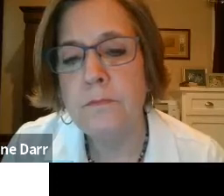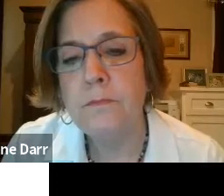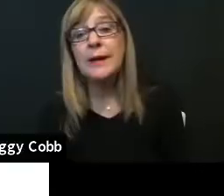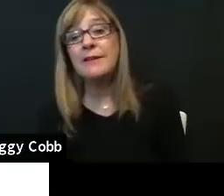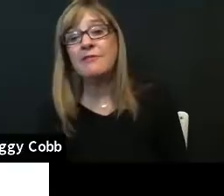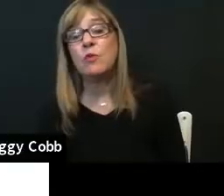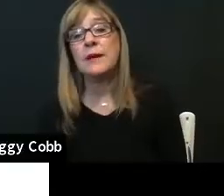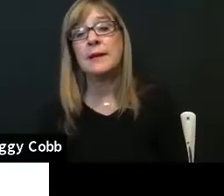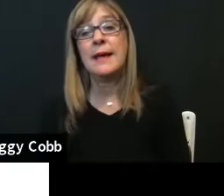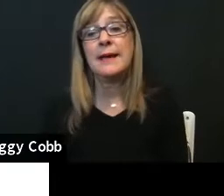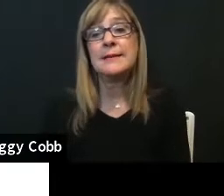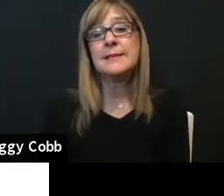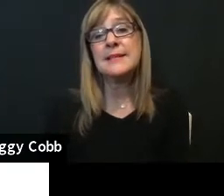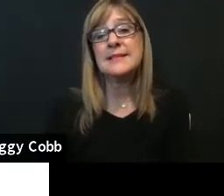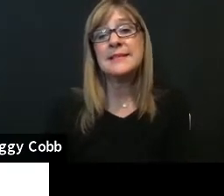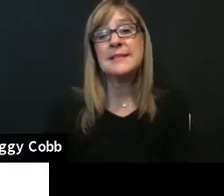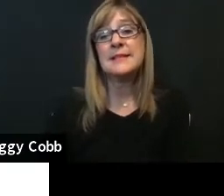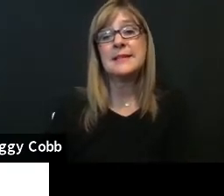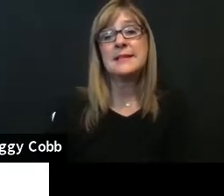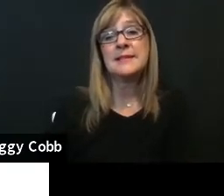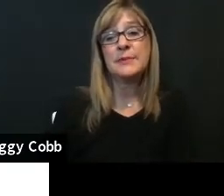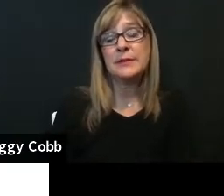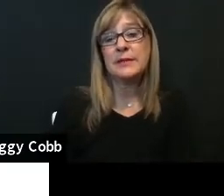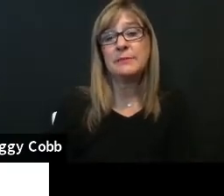We do have one at TSD typically